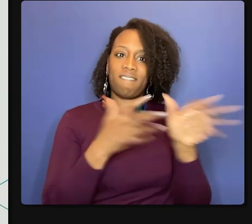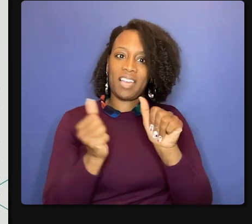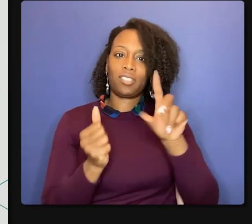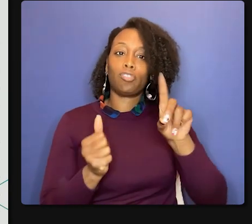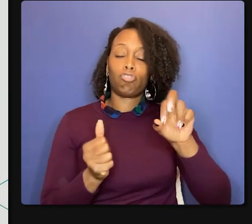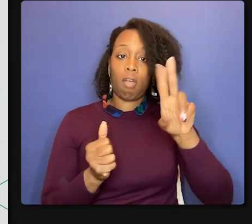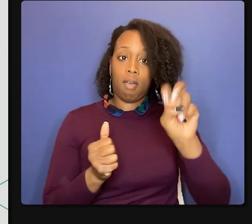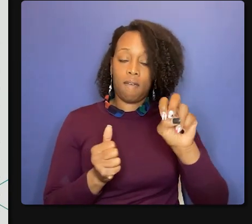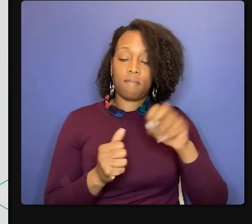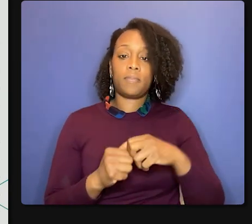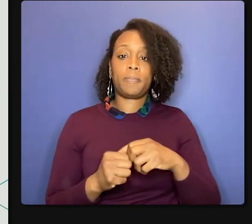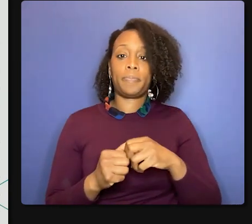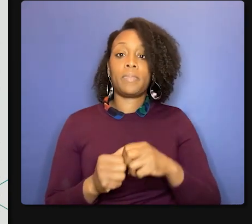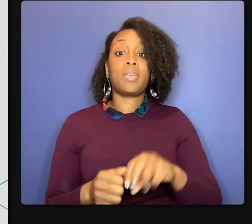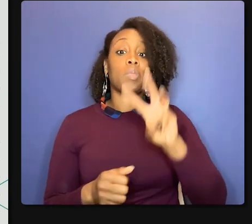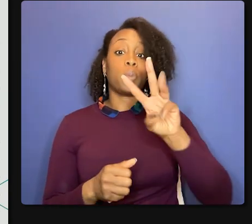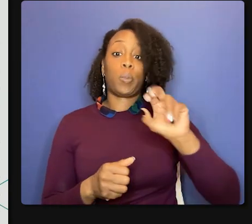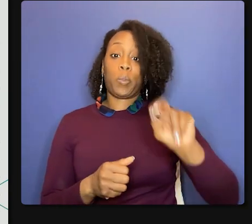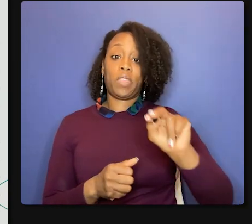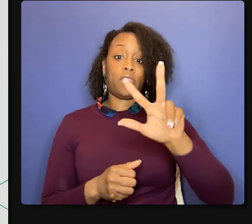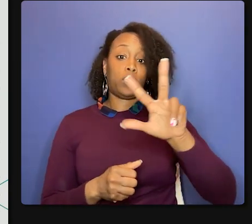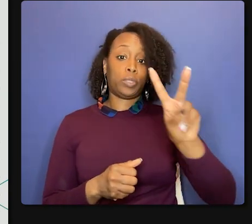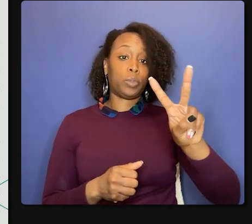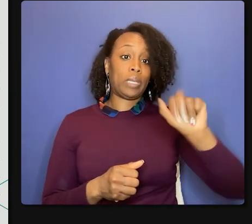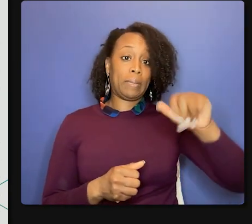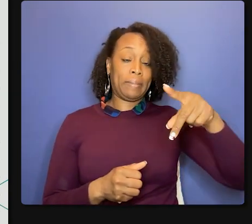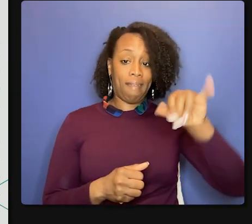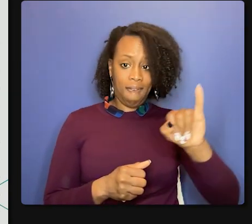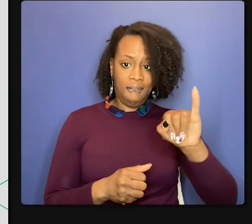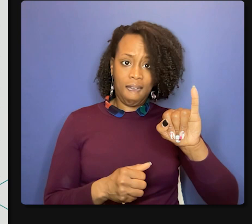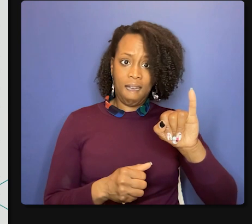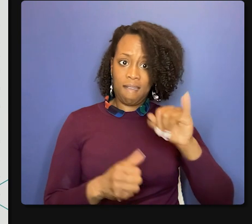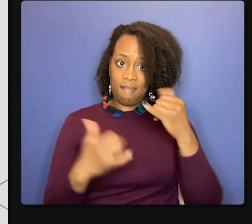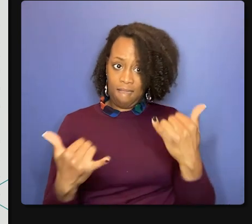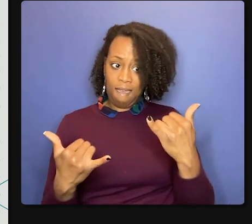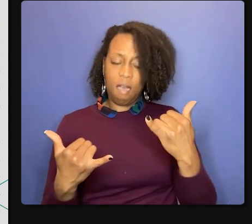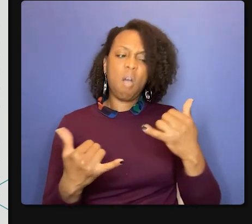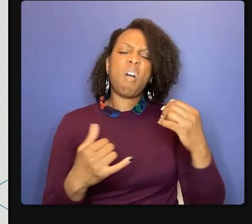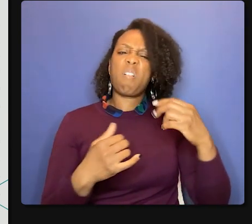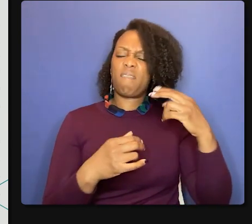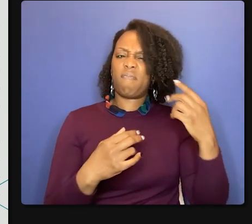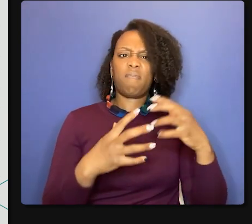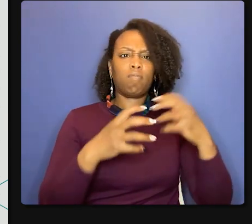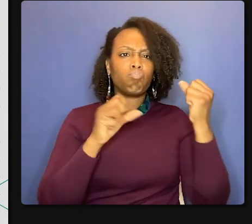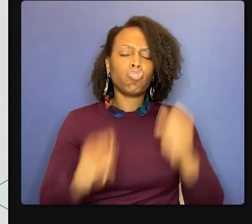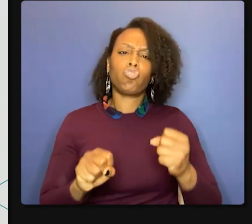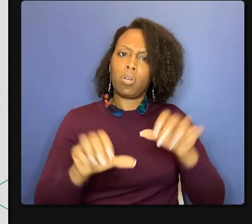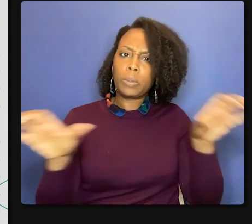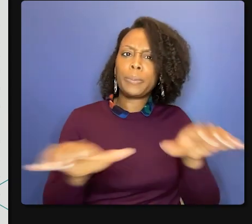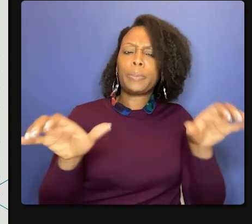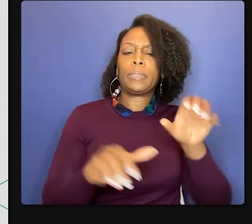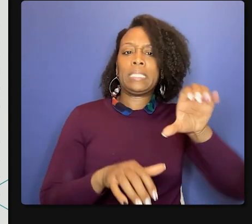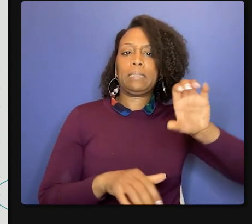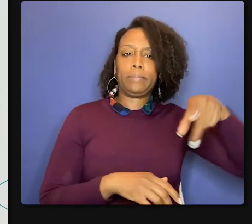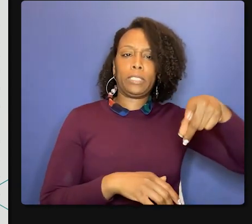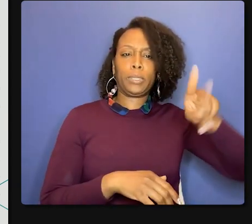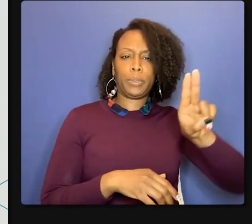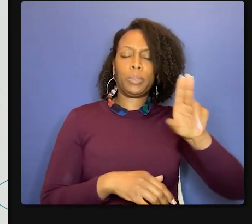[Cooper] Now the Win32 APIs that exist today are very CPU intensive. They have an upper bound on how much can actually